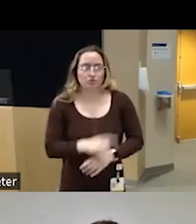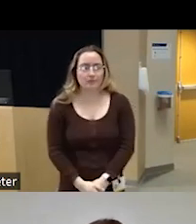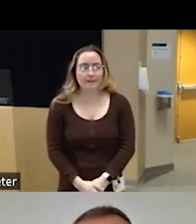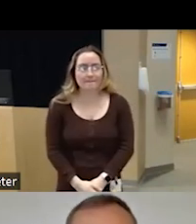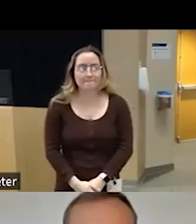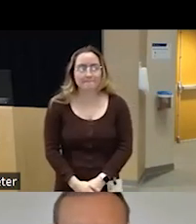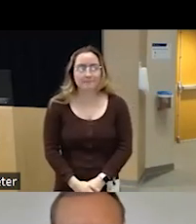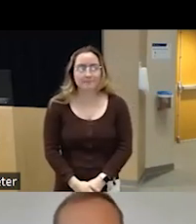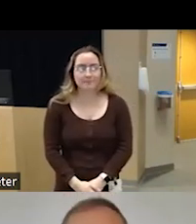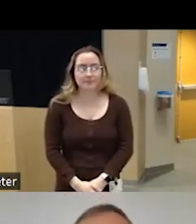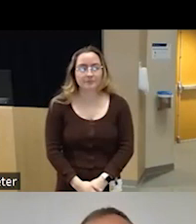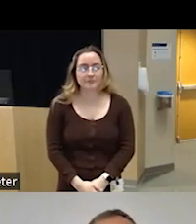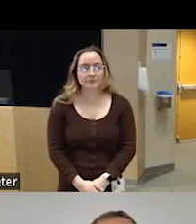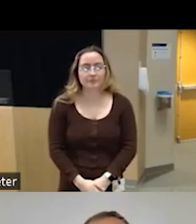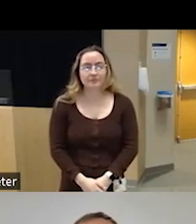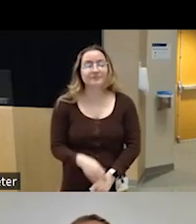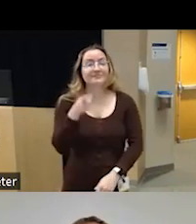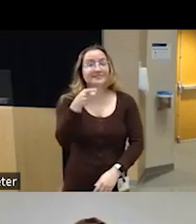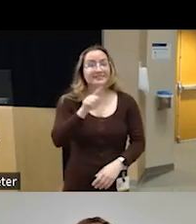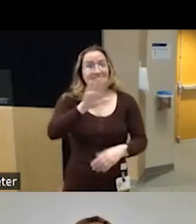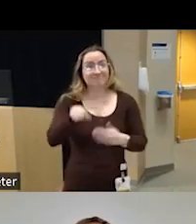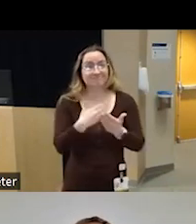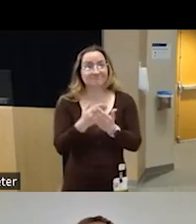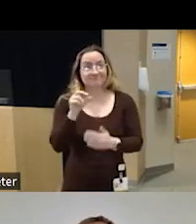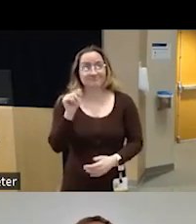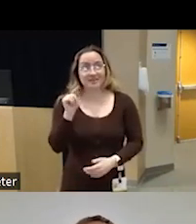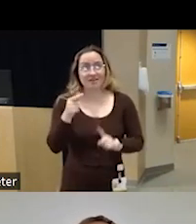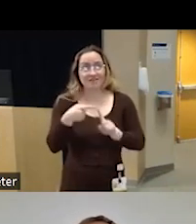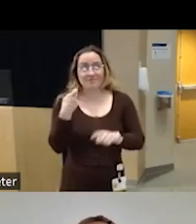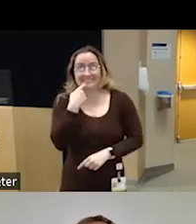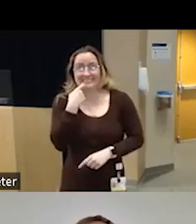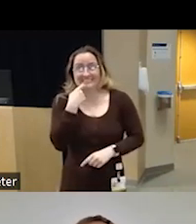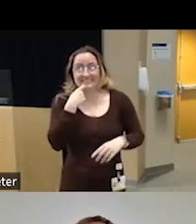and these are data from our recent analysis of mortality